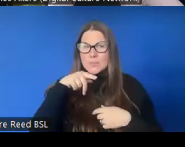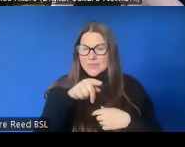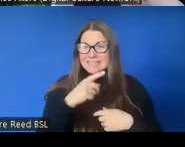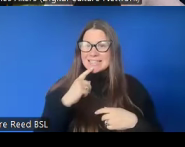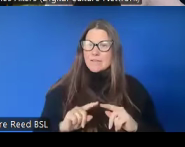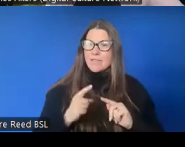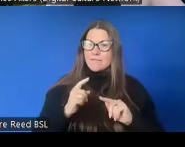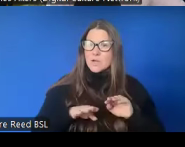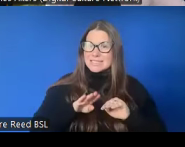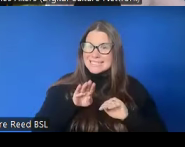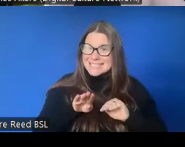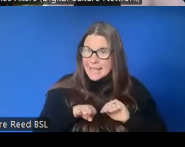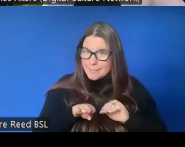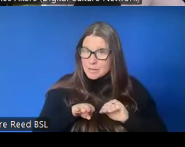again, we can help you through this if you want,